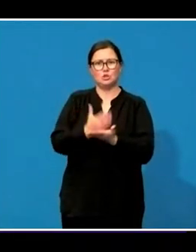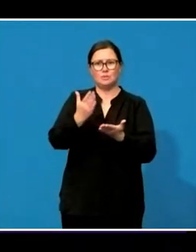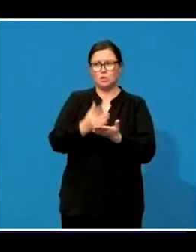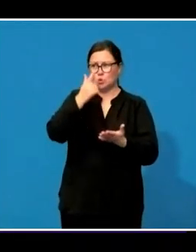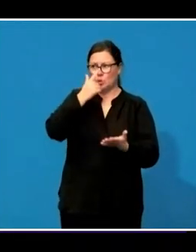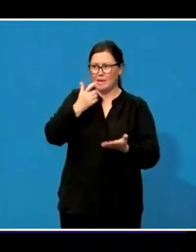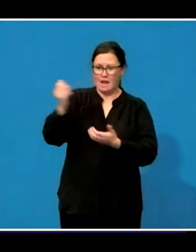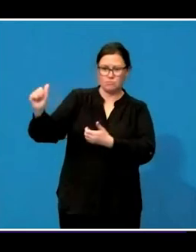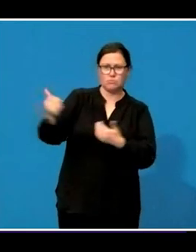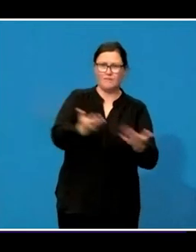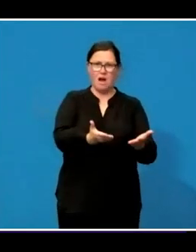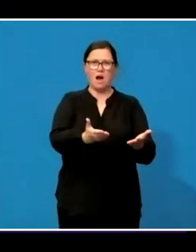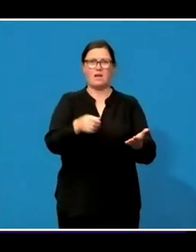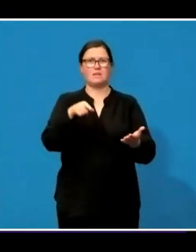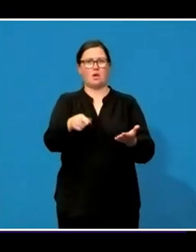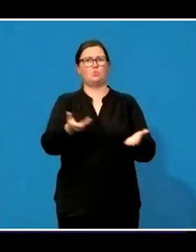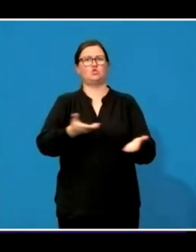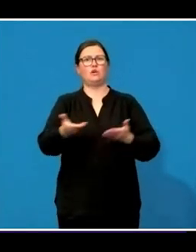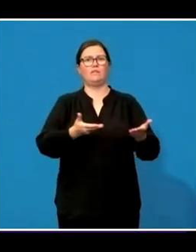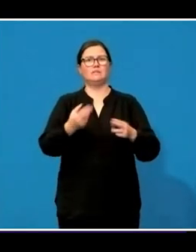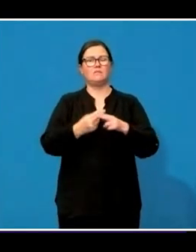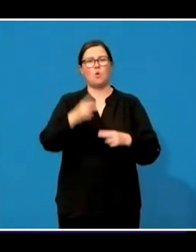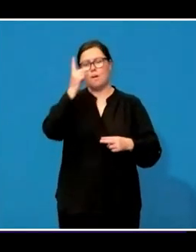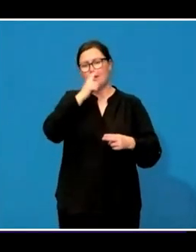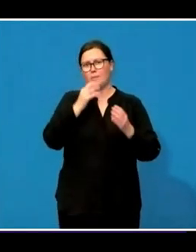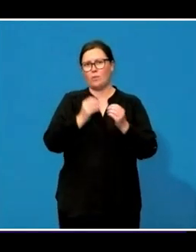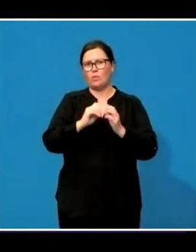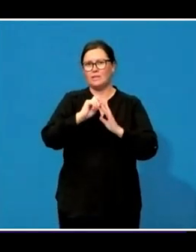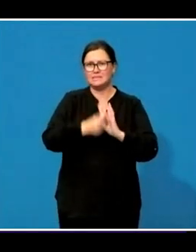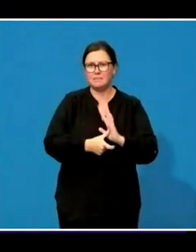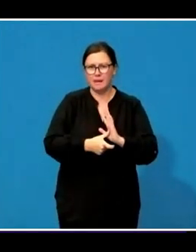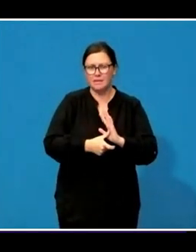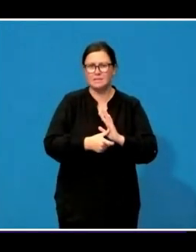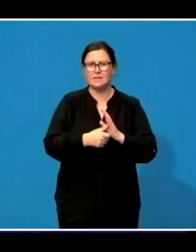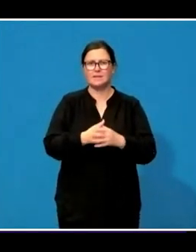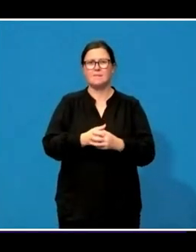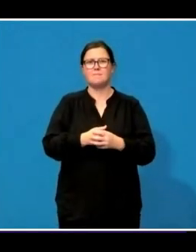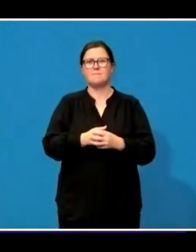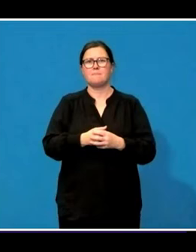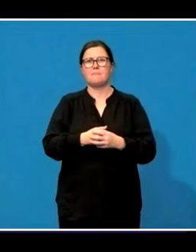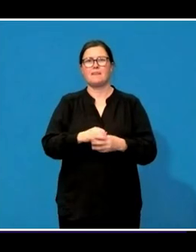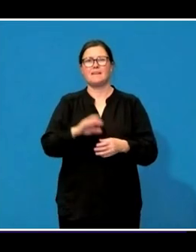It sounds like that there was a degree of enthusiasm and goodwill towards